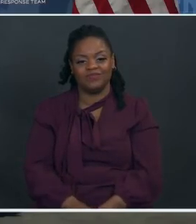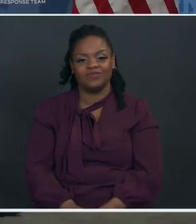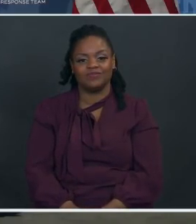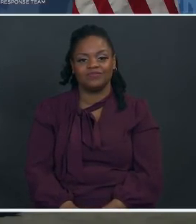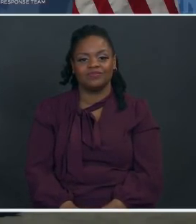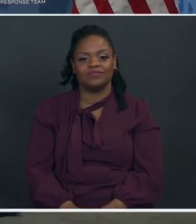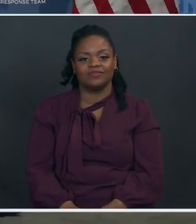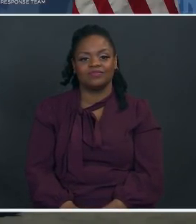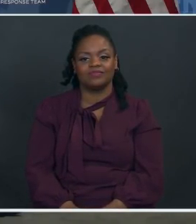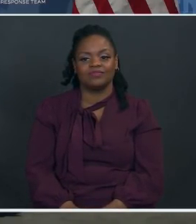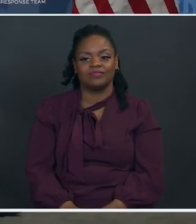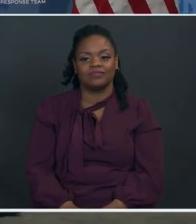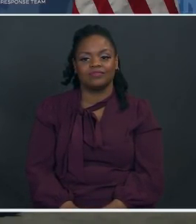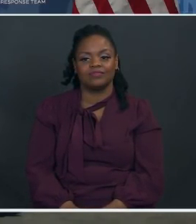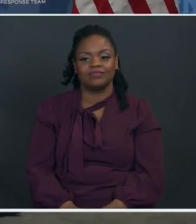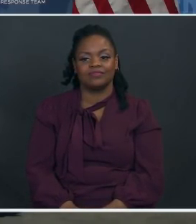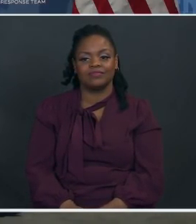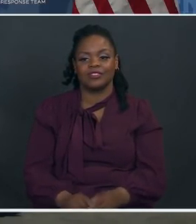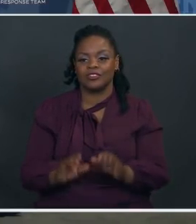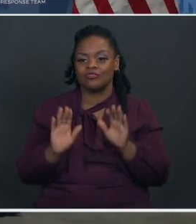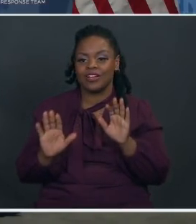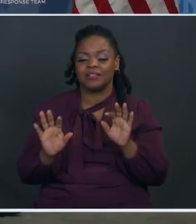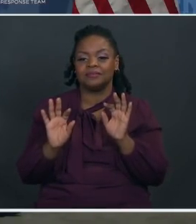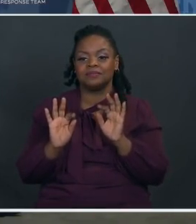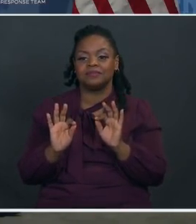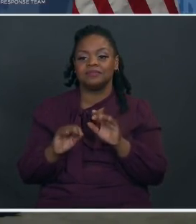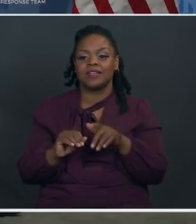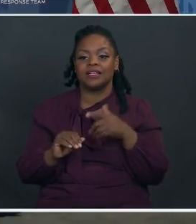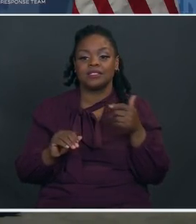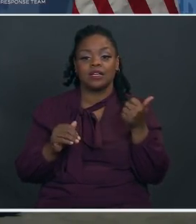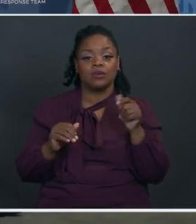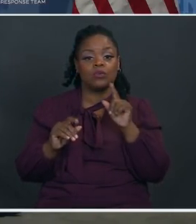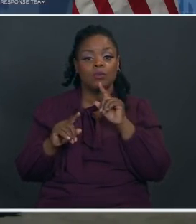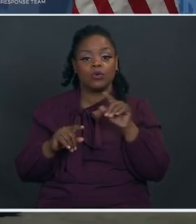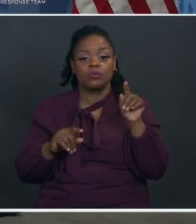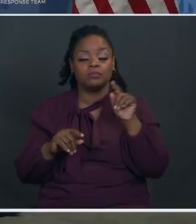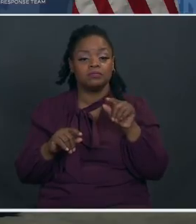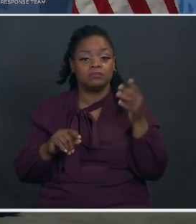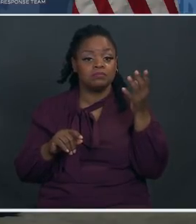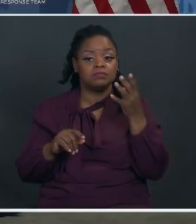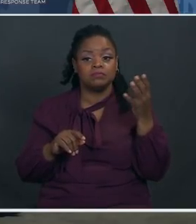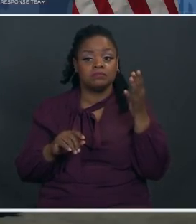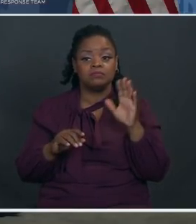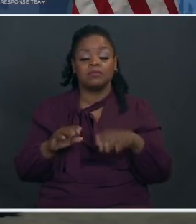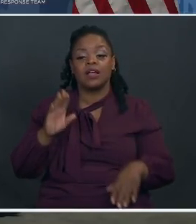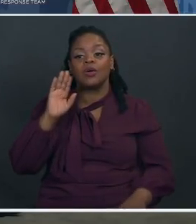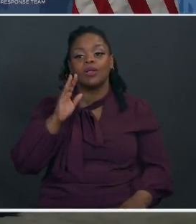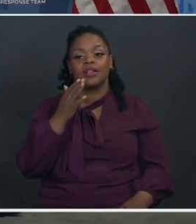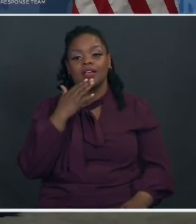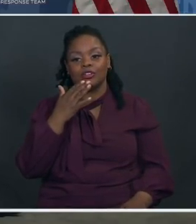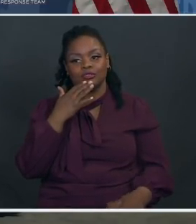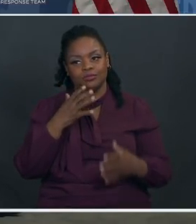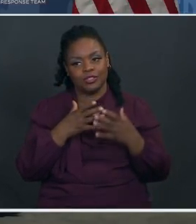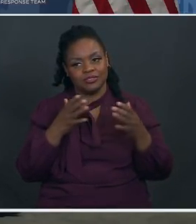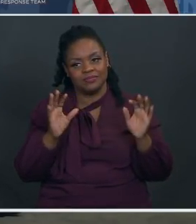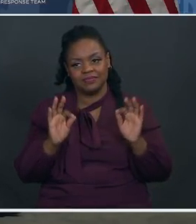Male Speaker: Great, great. Let's go to [unintelligible] at CBS. The Press: Hi, thanks so much for taking my question. I have two questions.